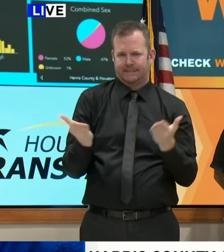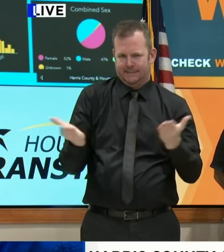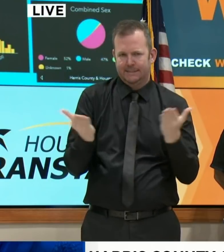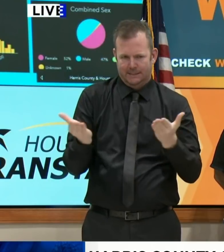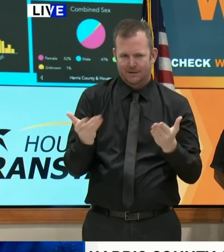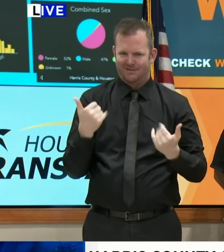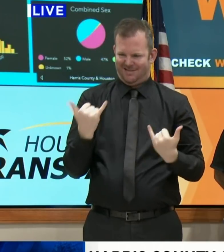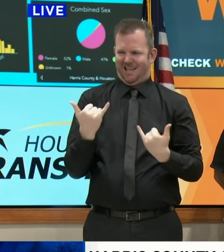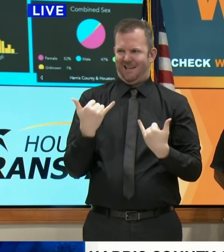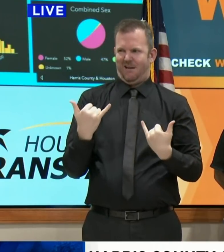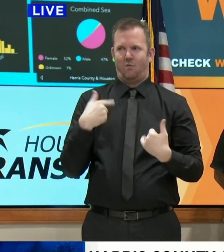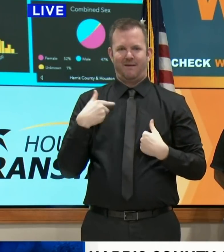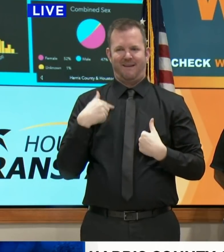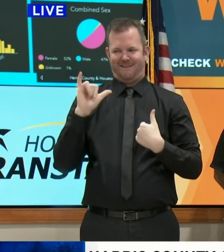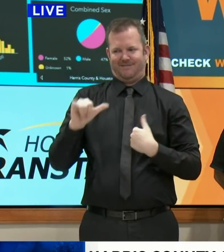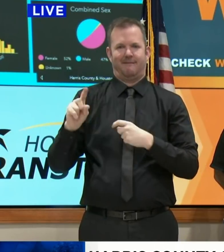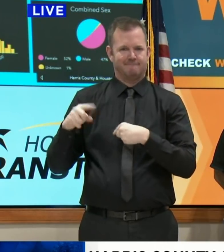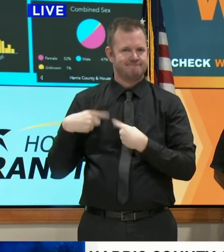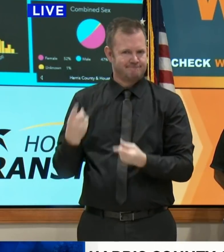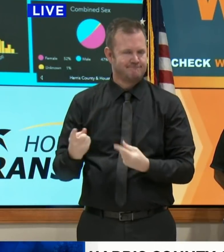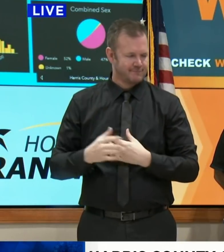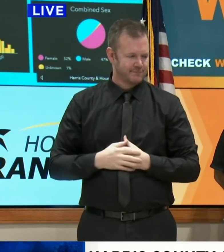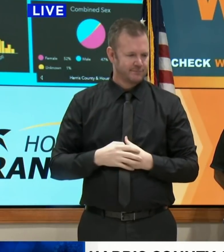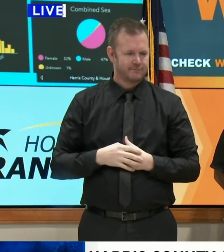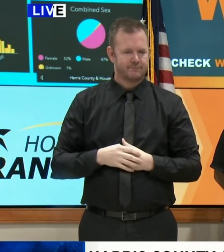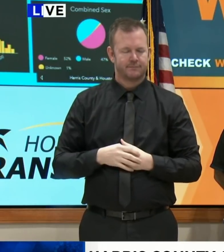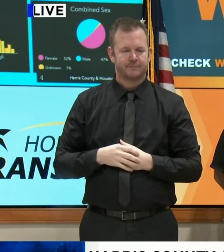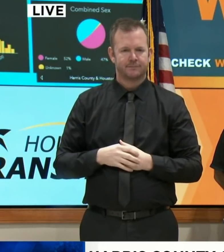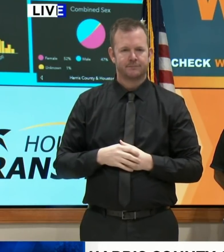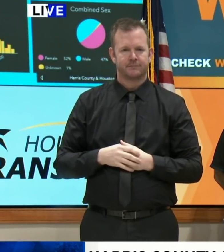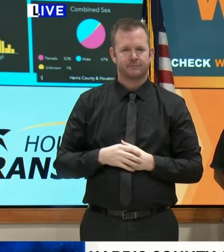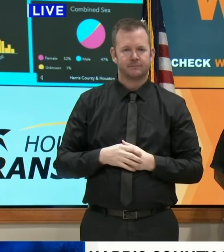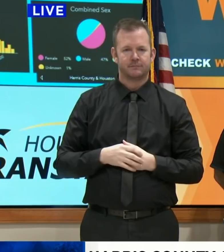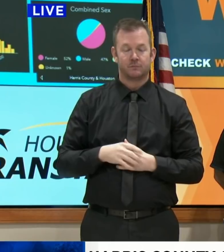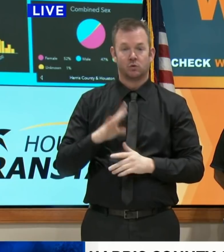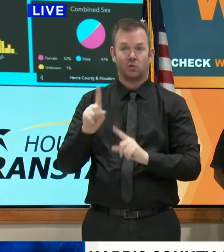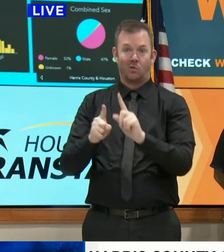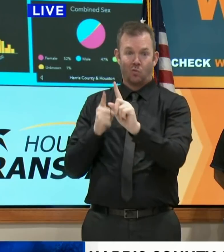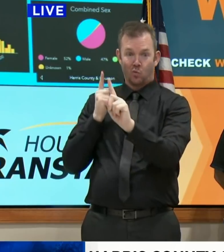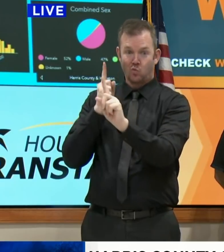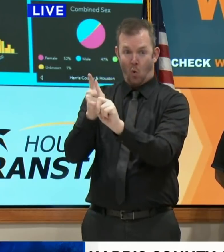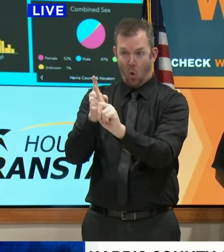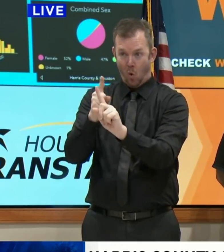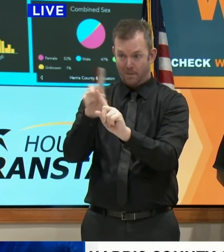recover from this it will take talent it will take creative talent it will take creative thinking but thankfully we have thinking but thankfully we have that in that in Harris County. And so we need